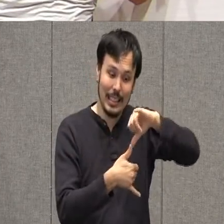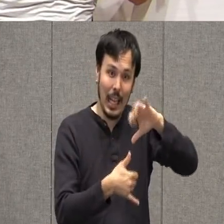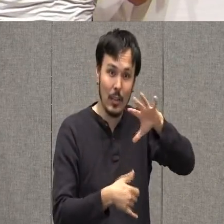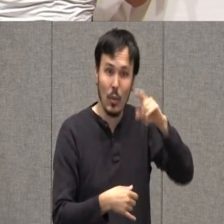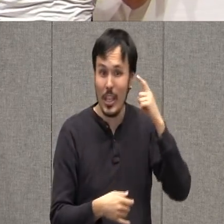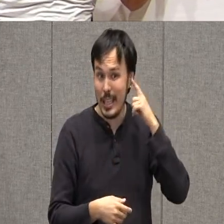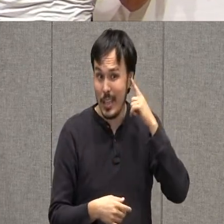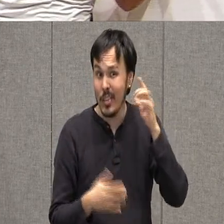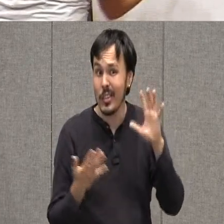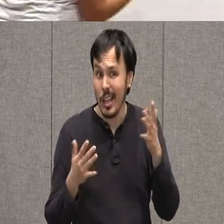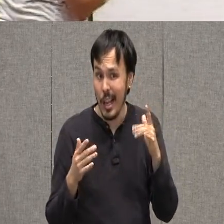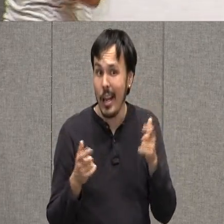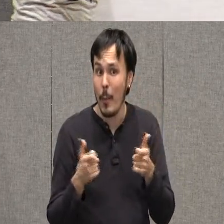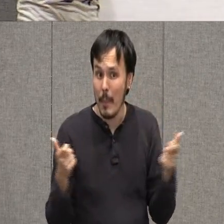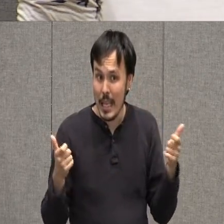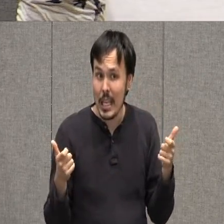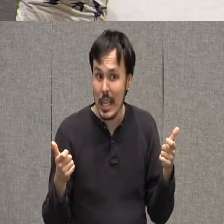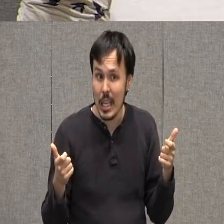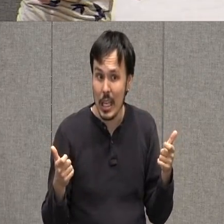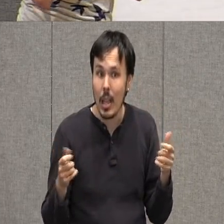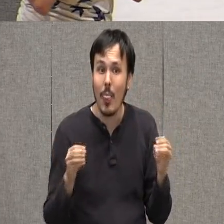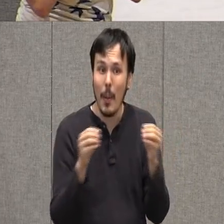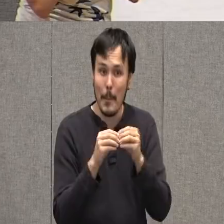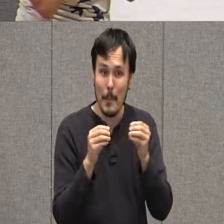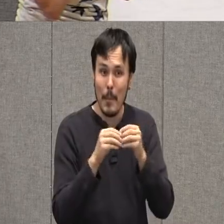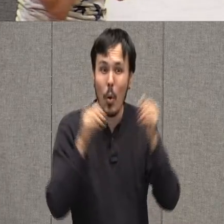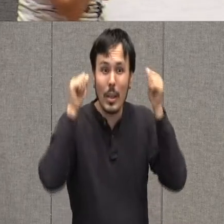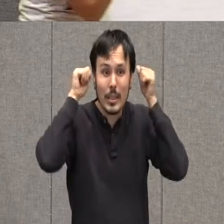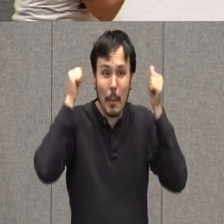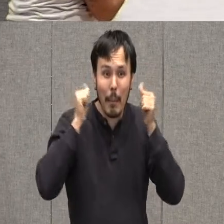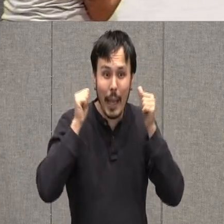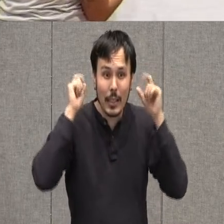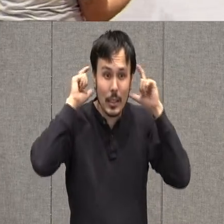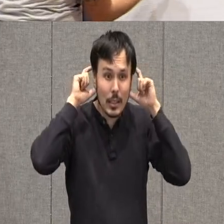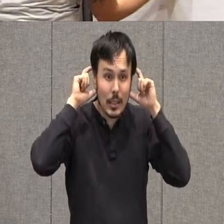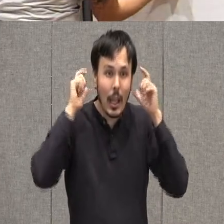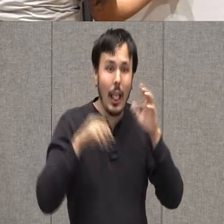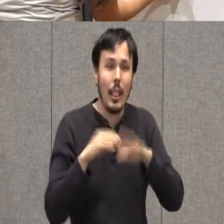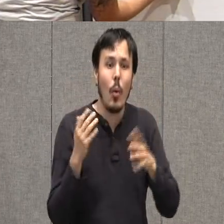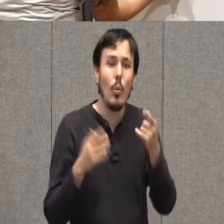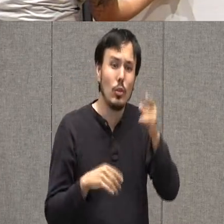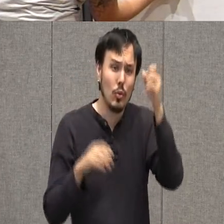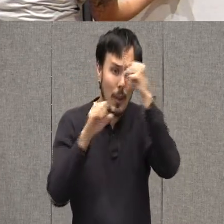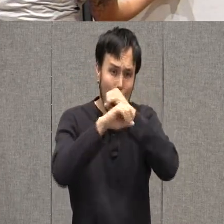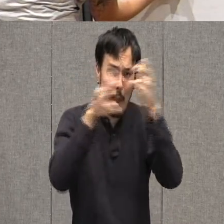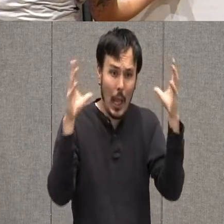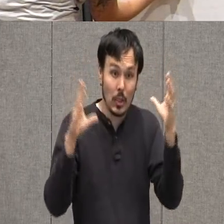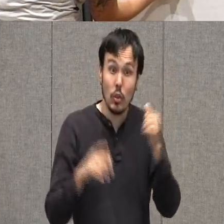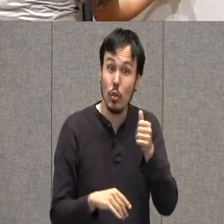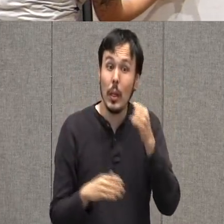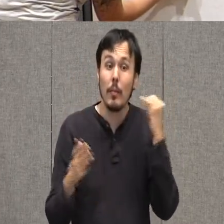they kind of take up more space on the side of your face than you would think. Now when you draw your ears on your face,